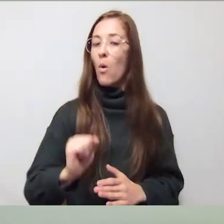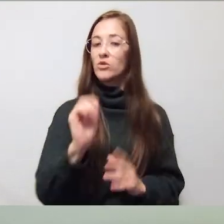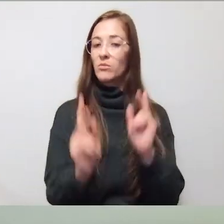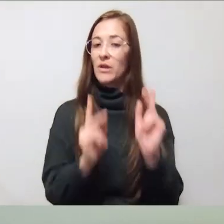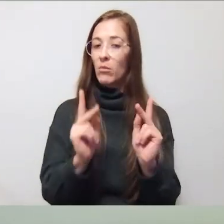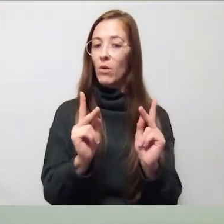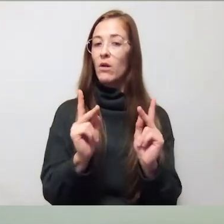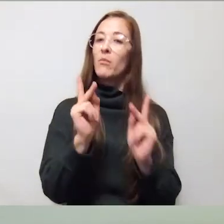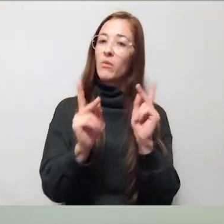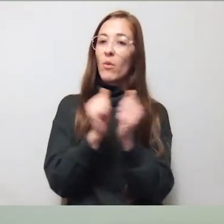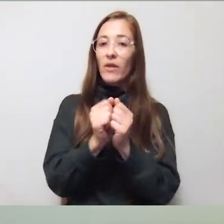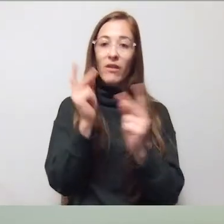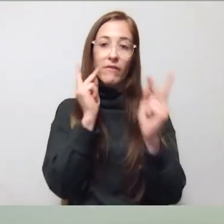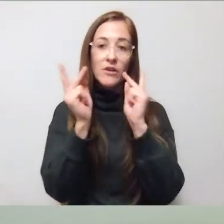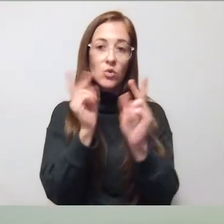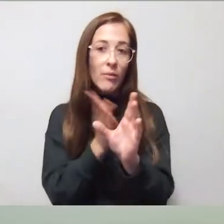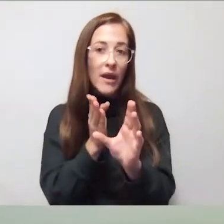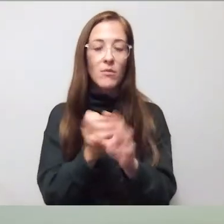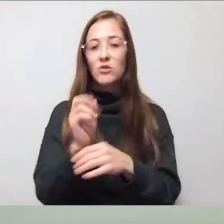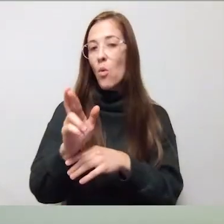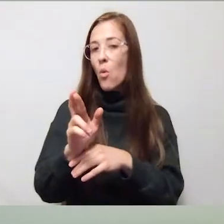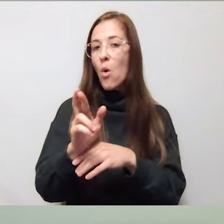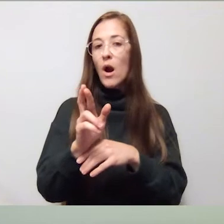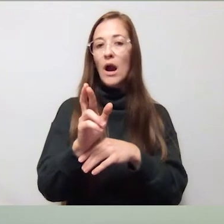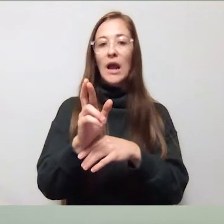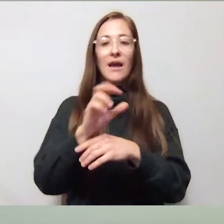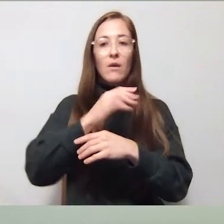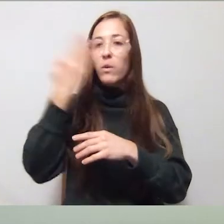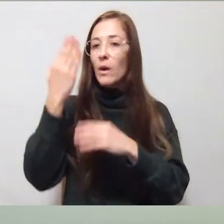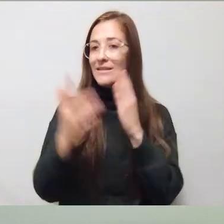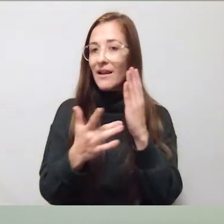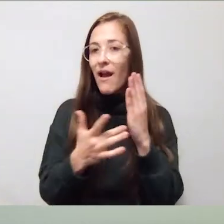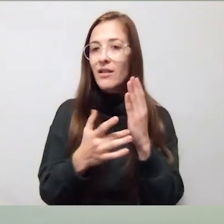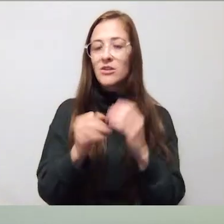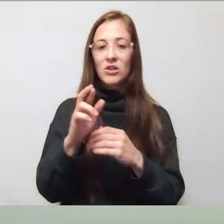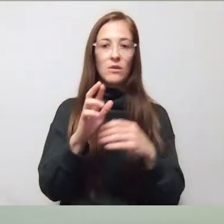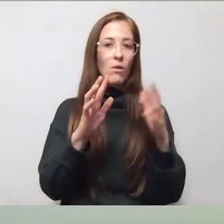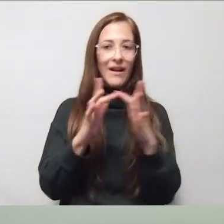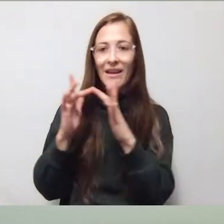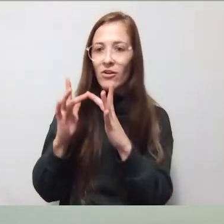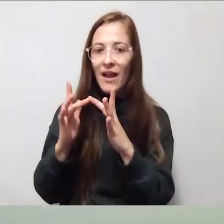or people with visual impairments or didn't have technology or didn't have broadband, they couldn't get vaccination appointments.